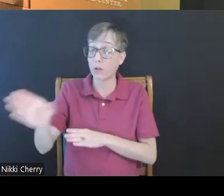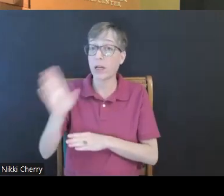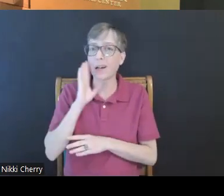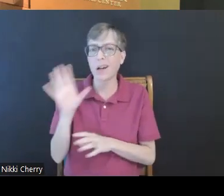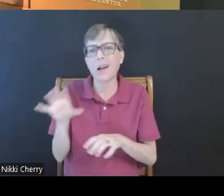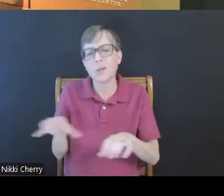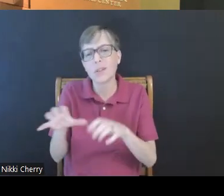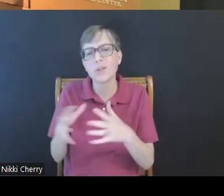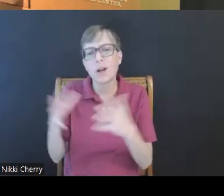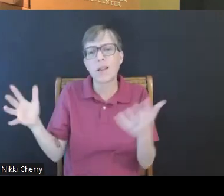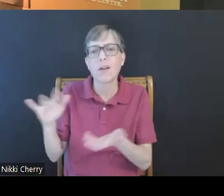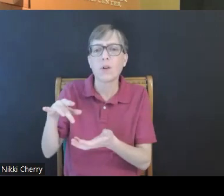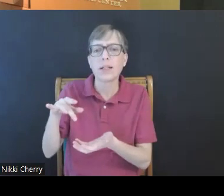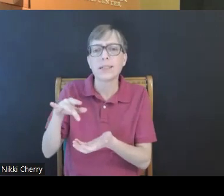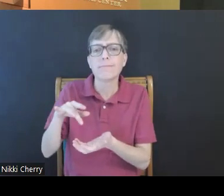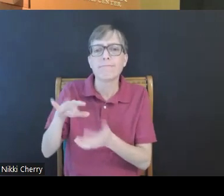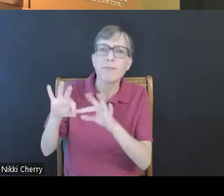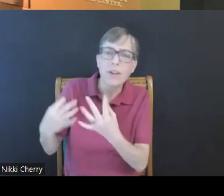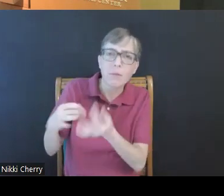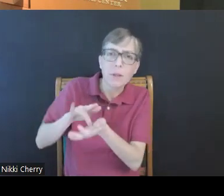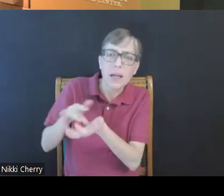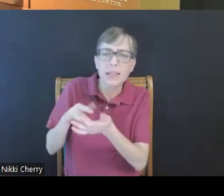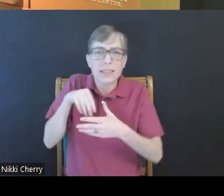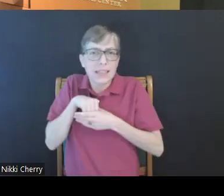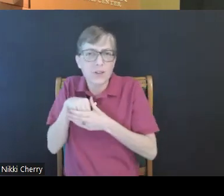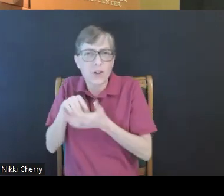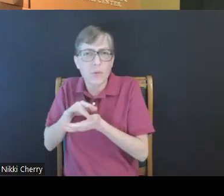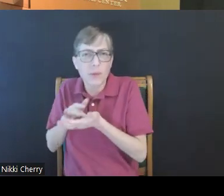who were depressed and they were anxious and they definitely had psychiatric Illness but we'd start